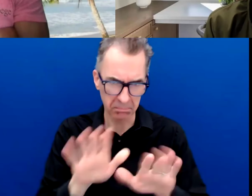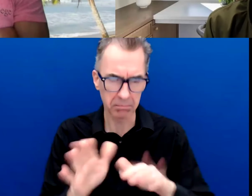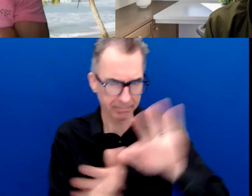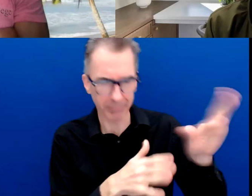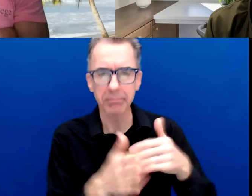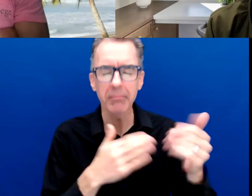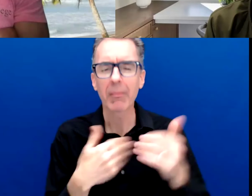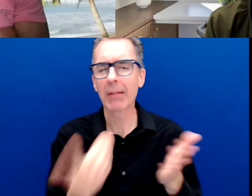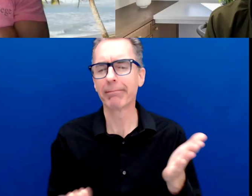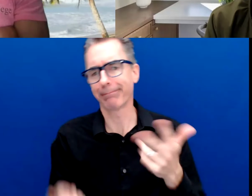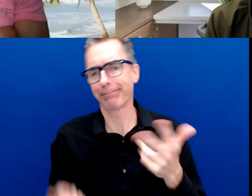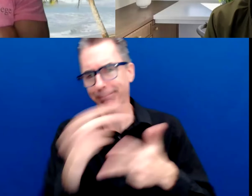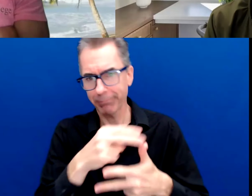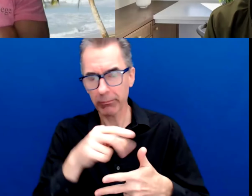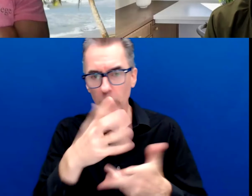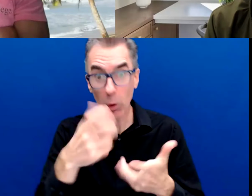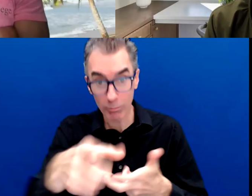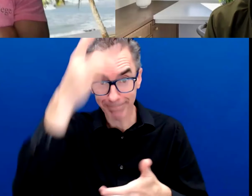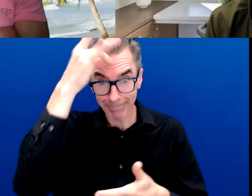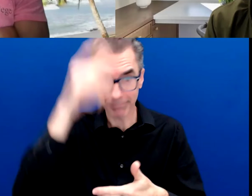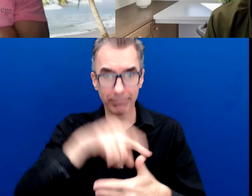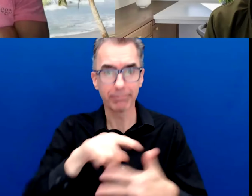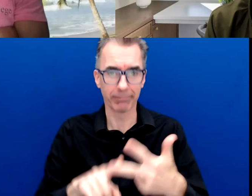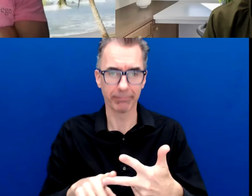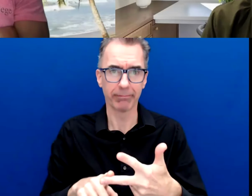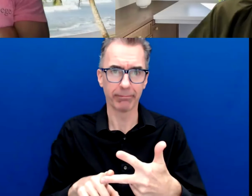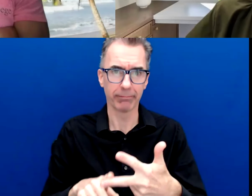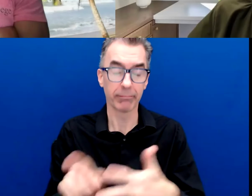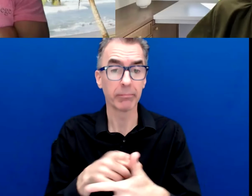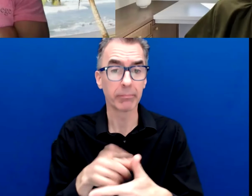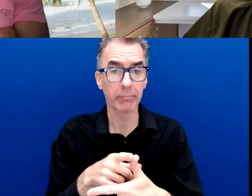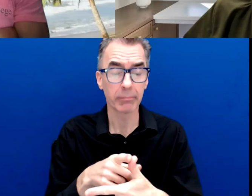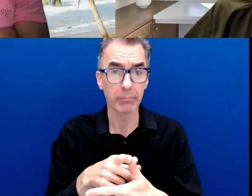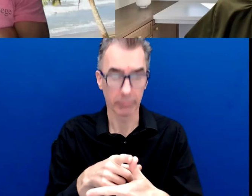We wanted you to, to to walk away with one. Keep using kudos.